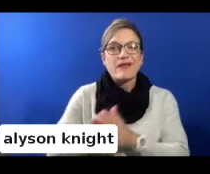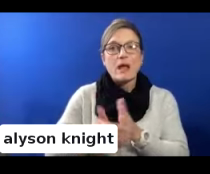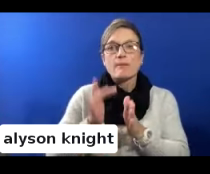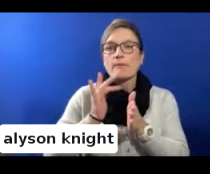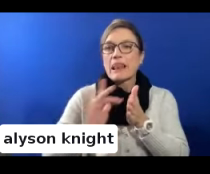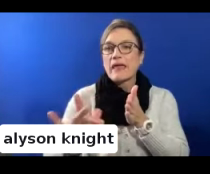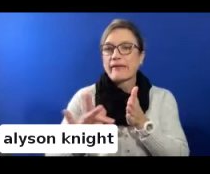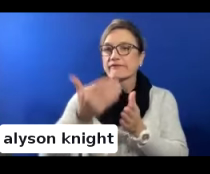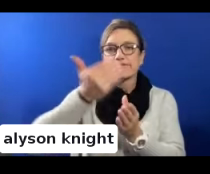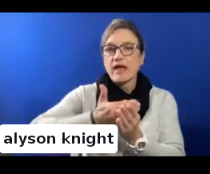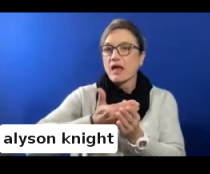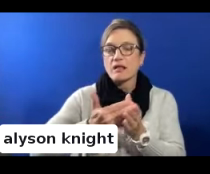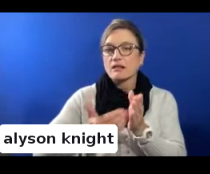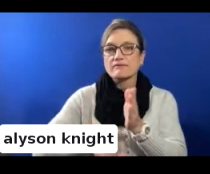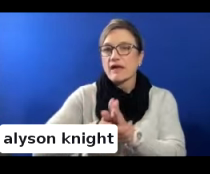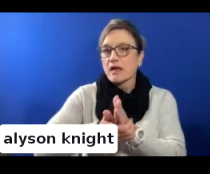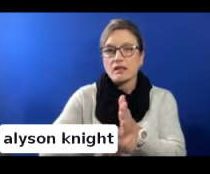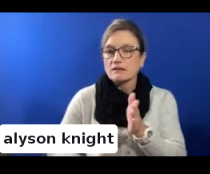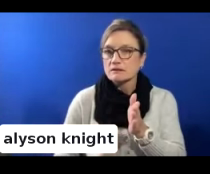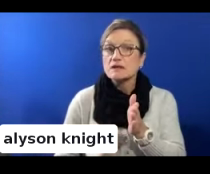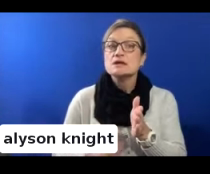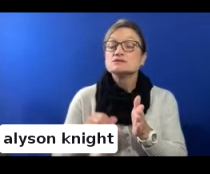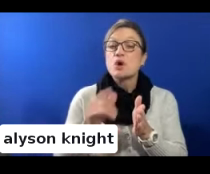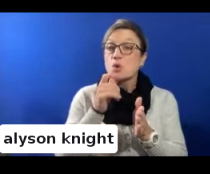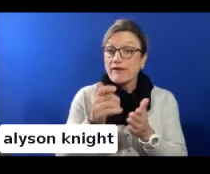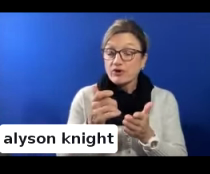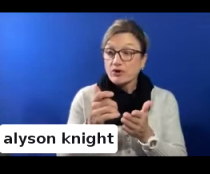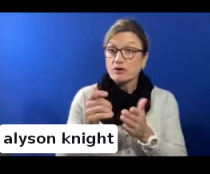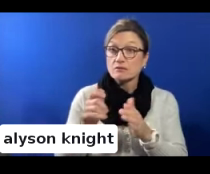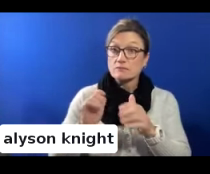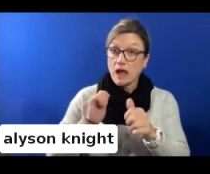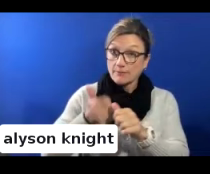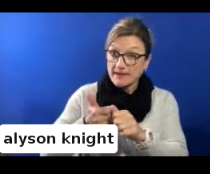I suggest whoever updates the file, that they save the file with a